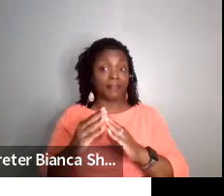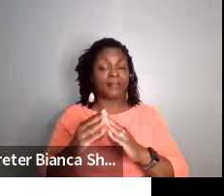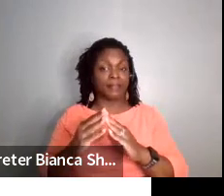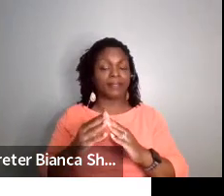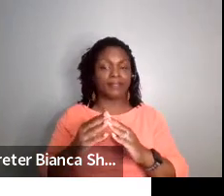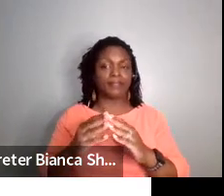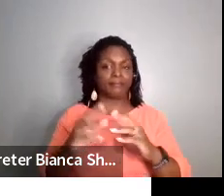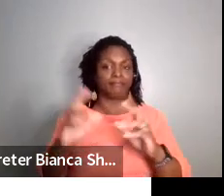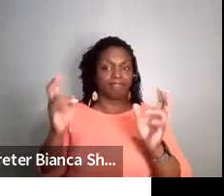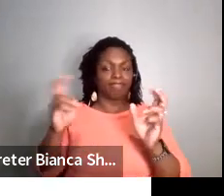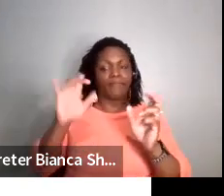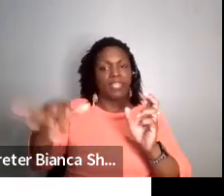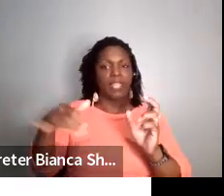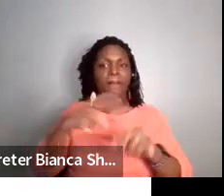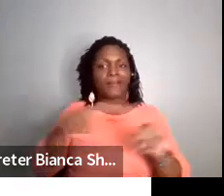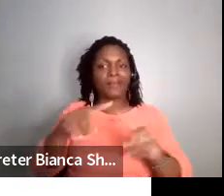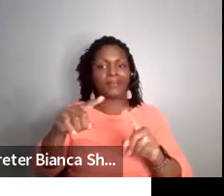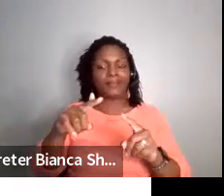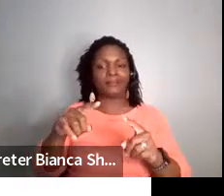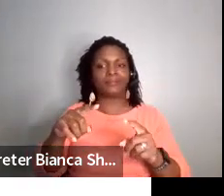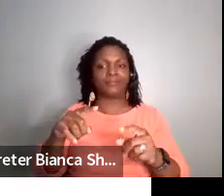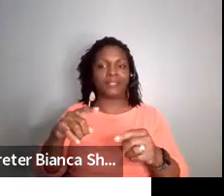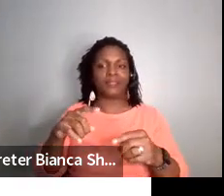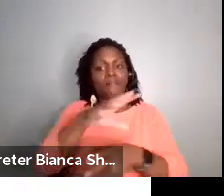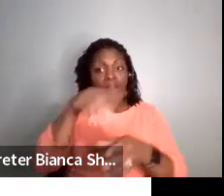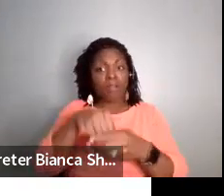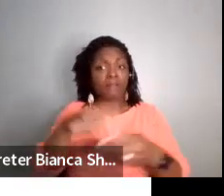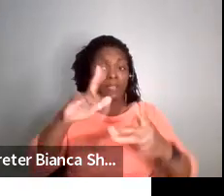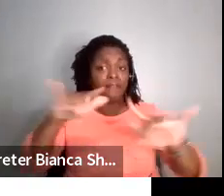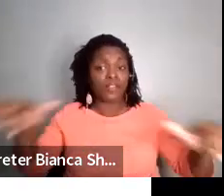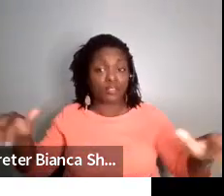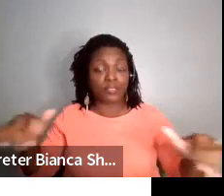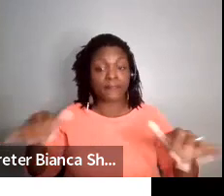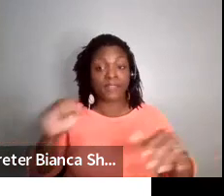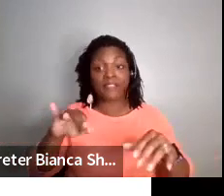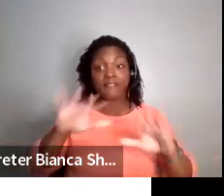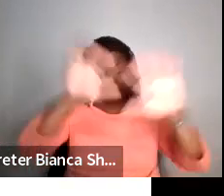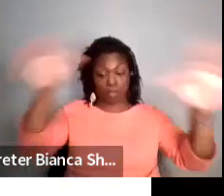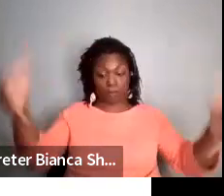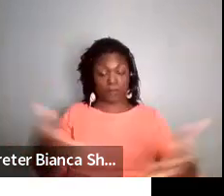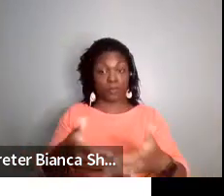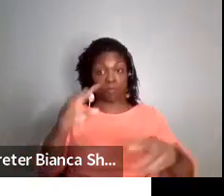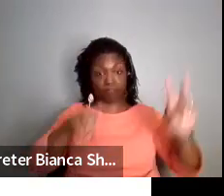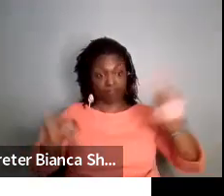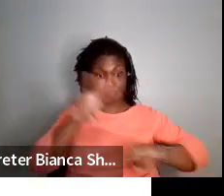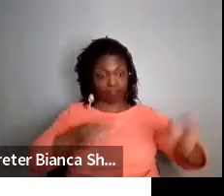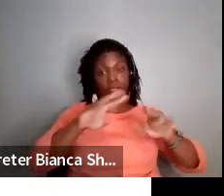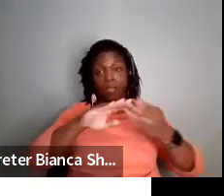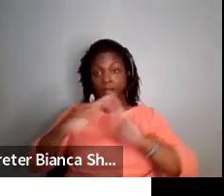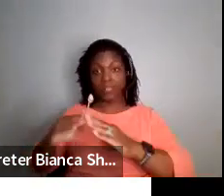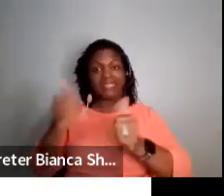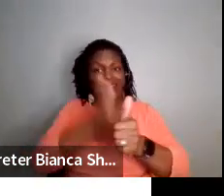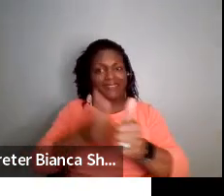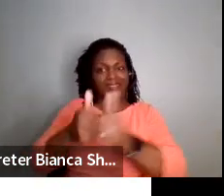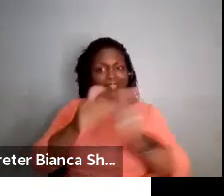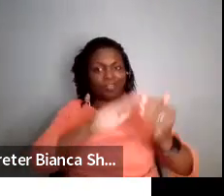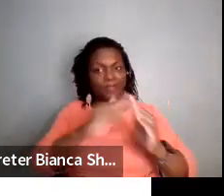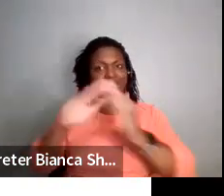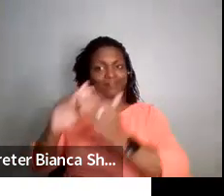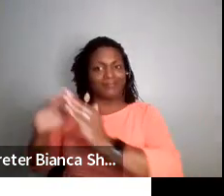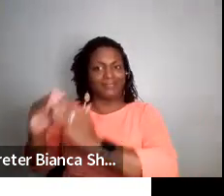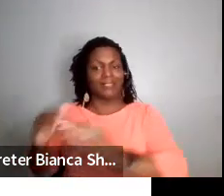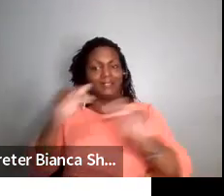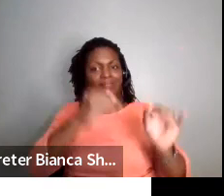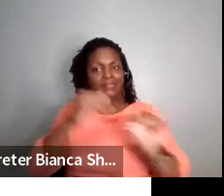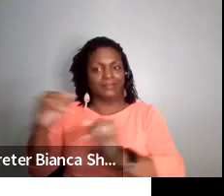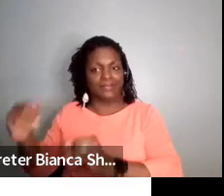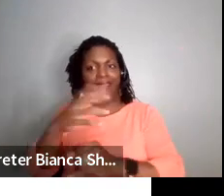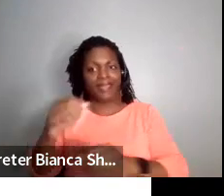So if you take a global view of the world community community is different and unique.